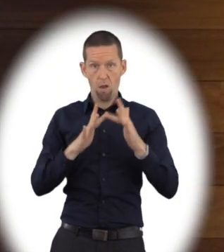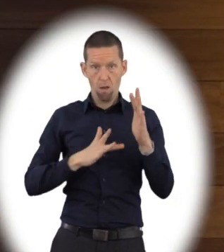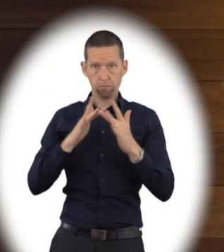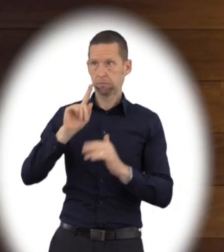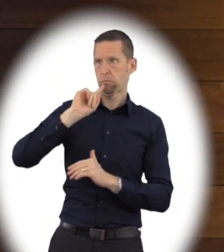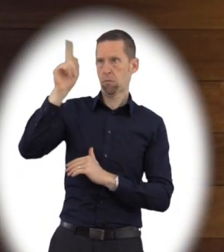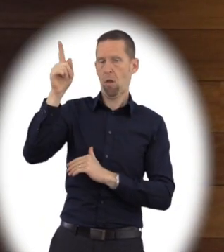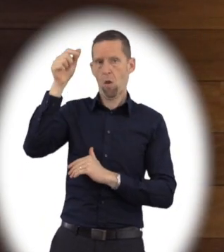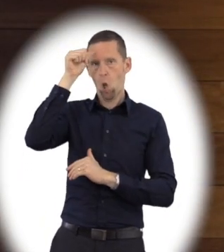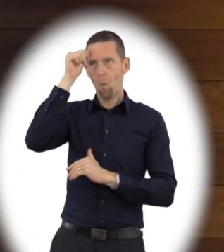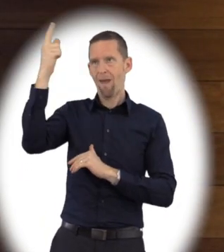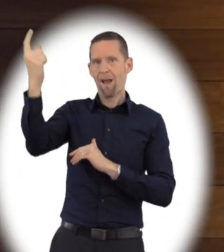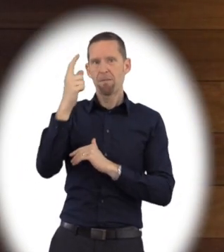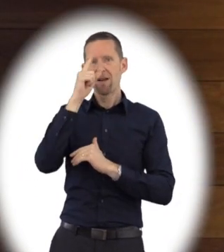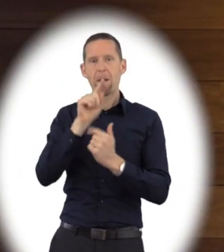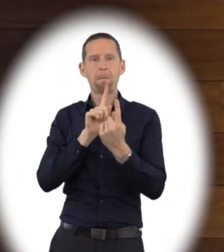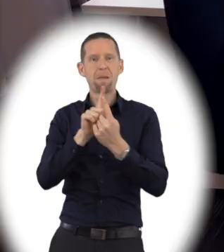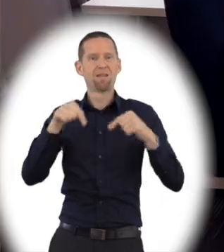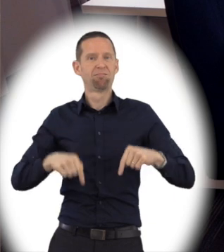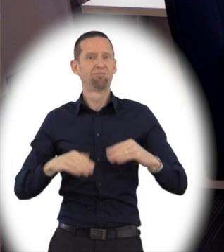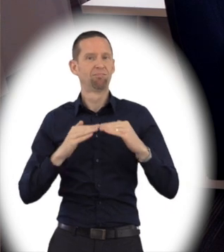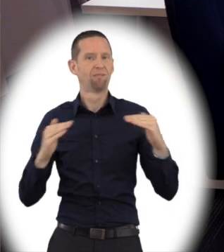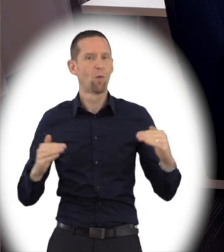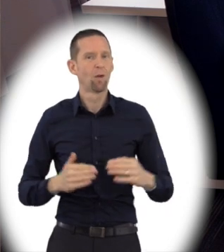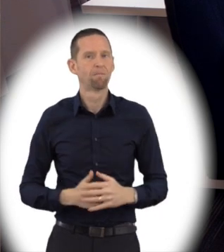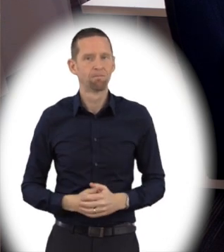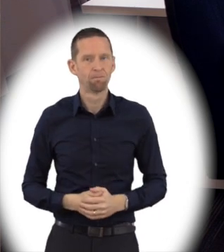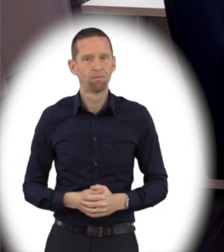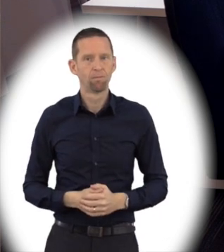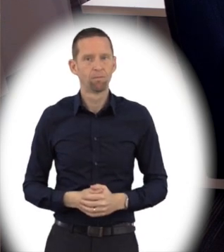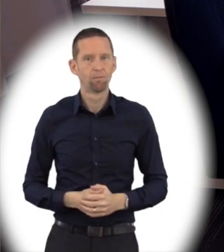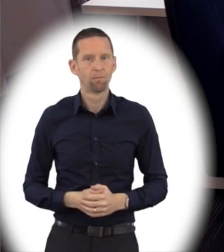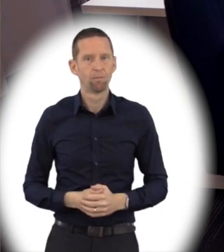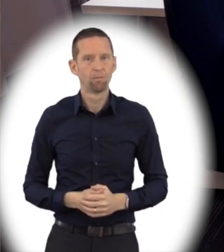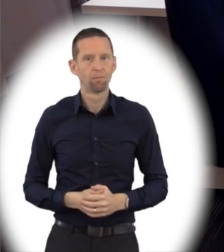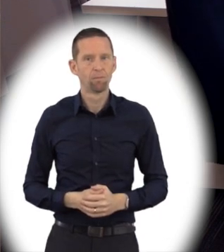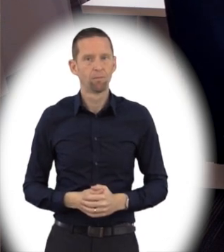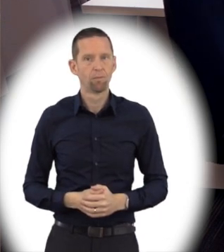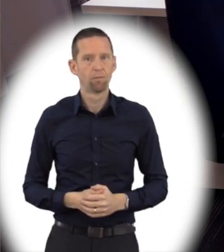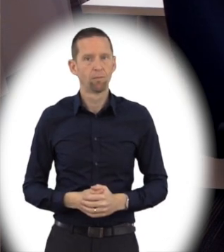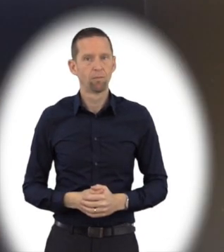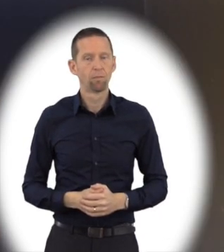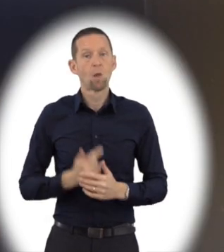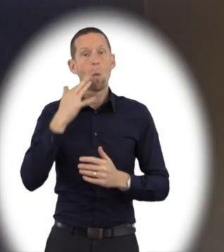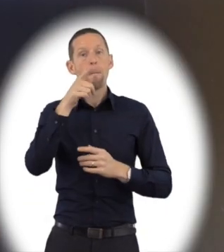floor prior to your visit by calling reception or contacting the enquiry line.